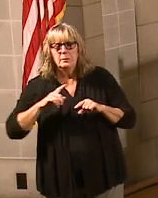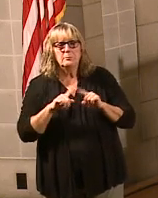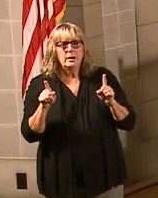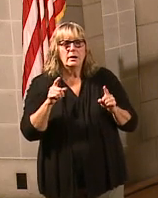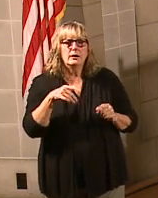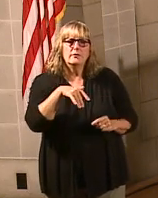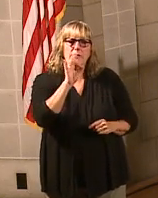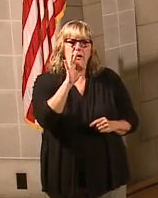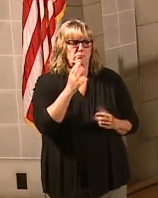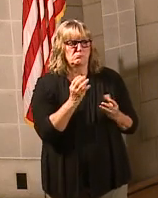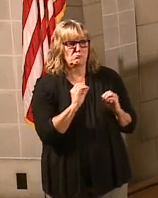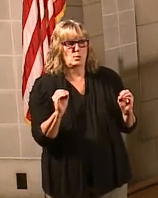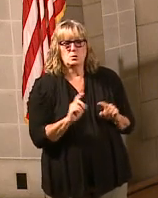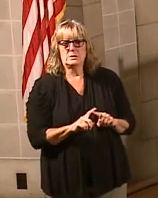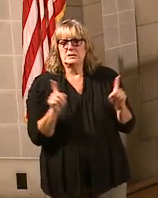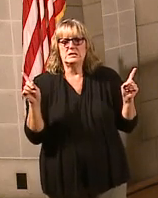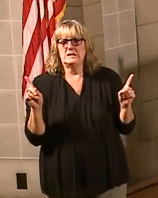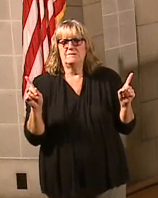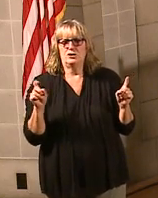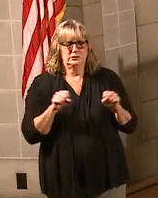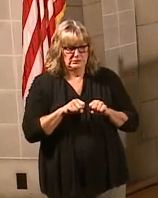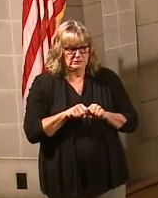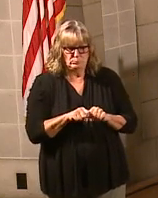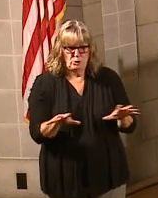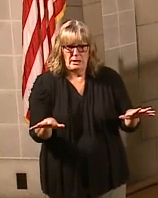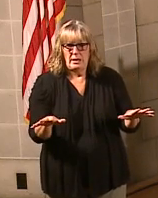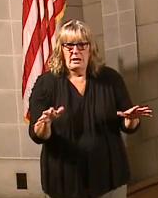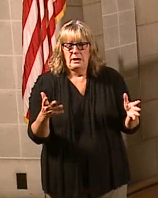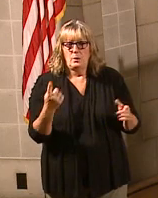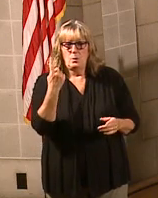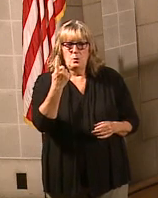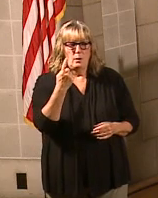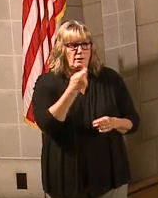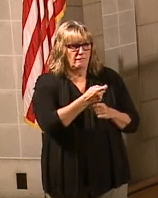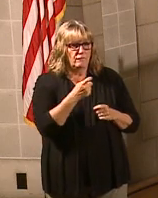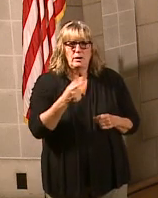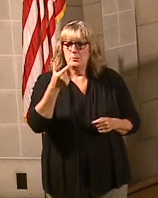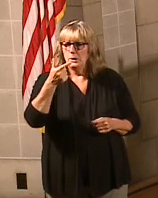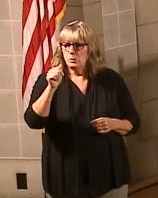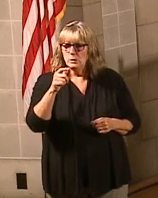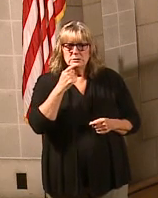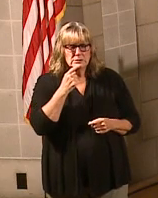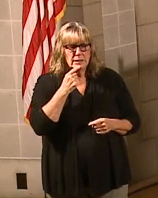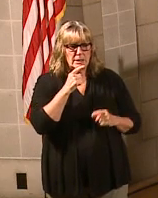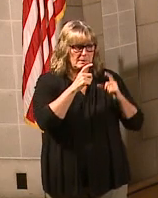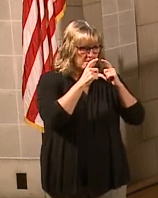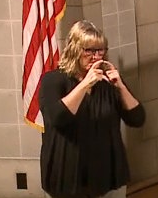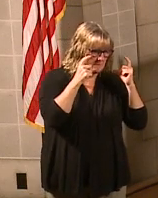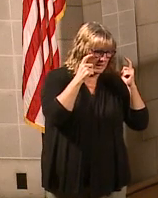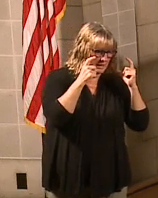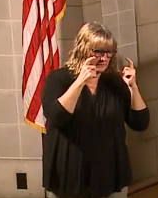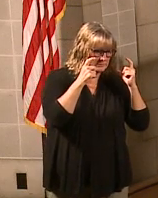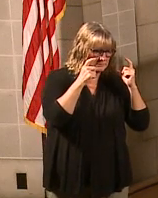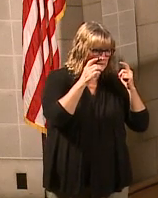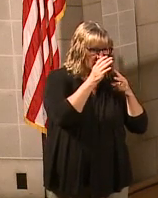I THINK THERE WAS A STUDY IN SWEDEN THOUGH WE WOULD HAVE TO GET THE STUDY SPECIFICALLY -- I